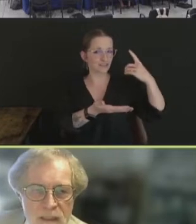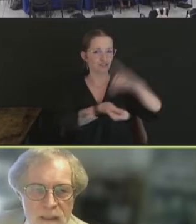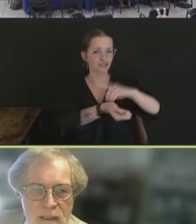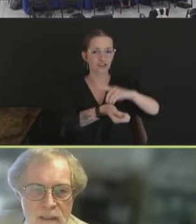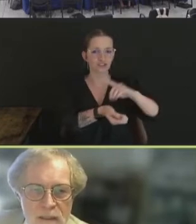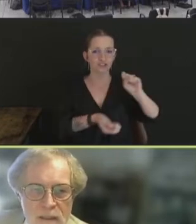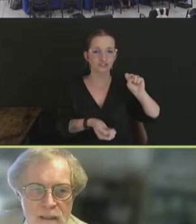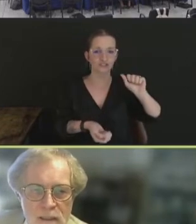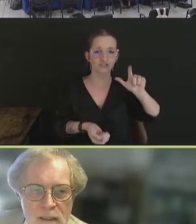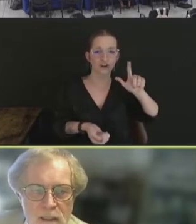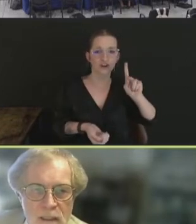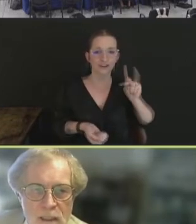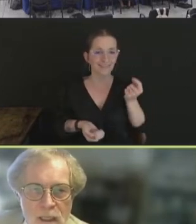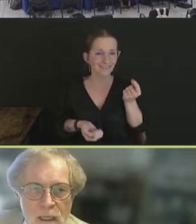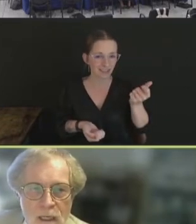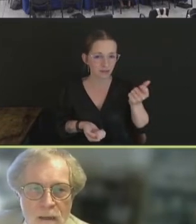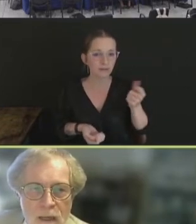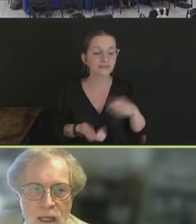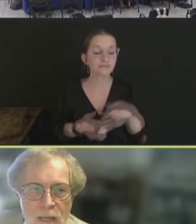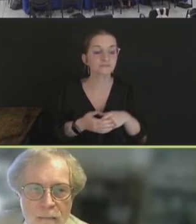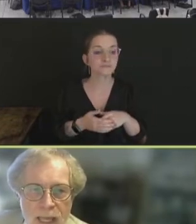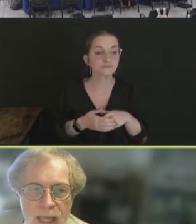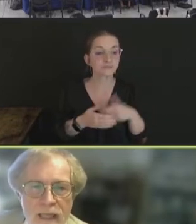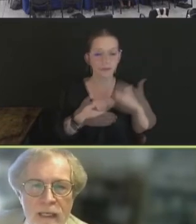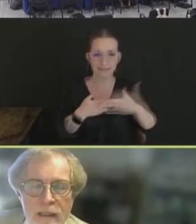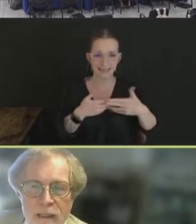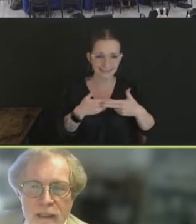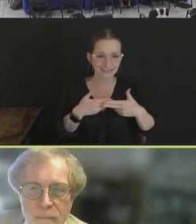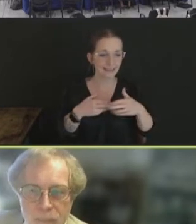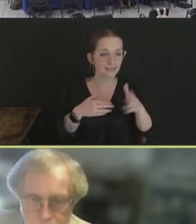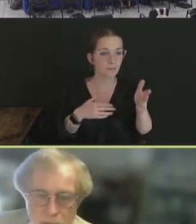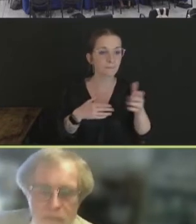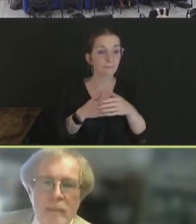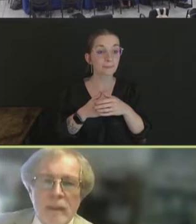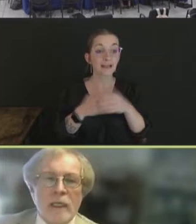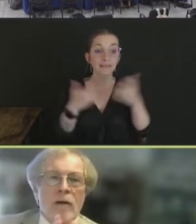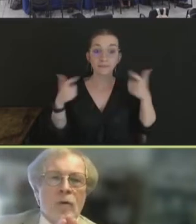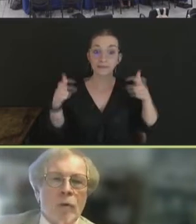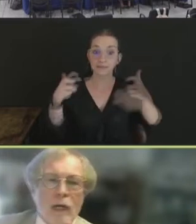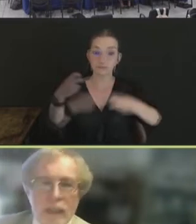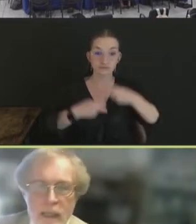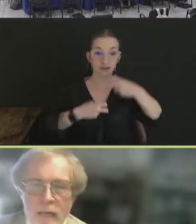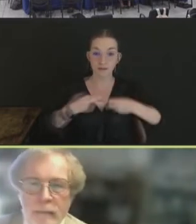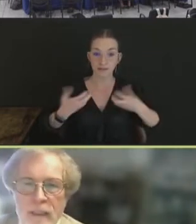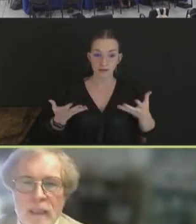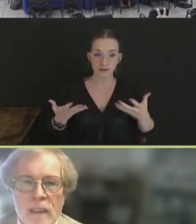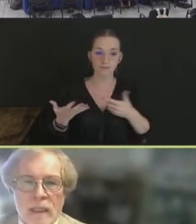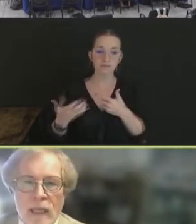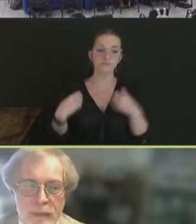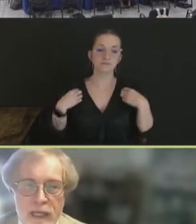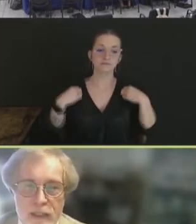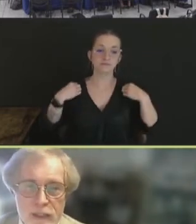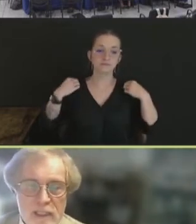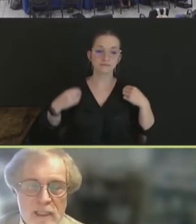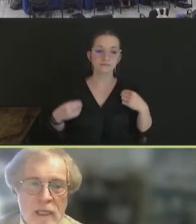Next, please. And the big problem were uncommon complications.